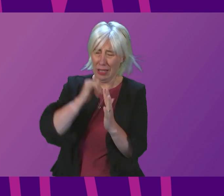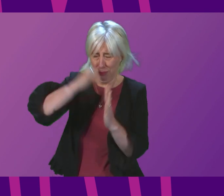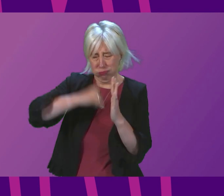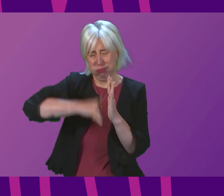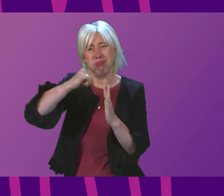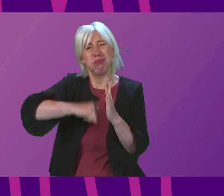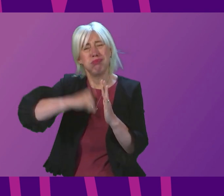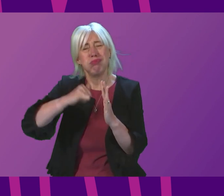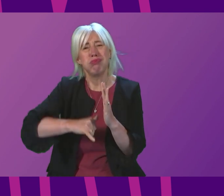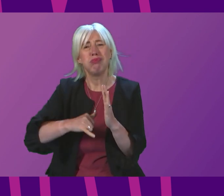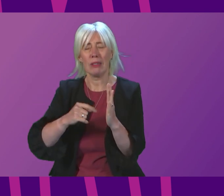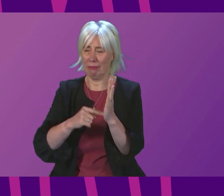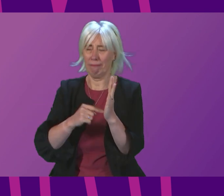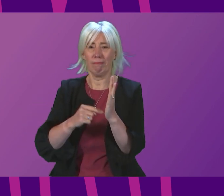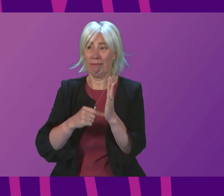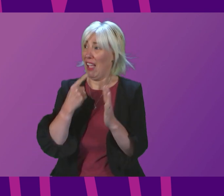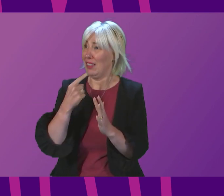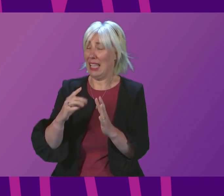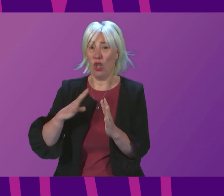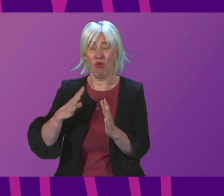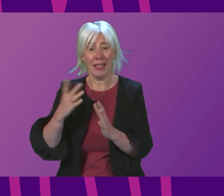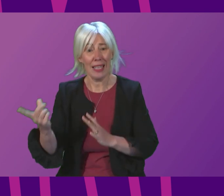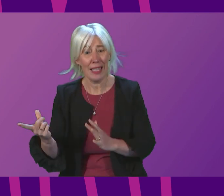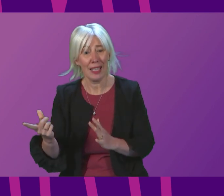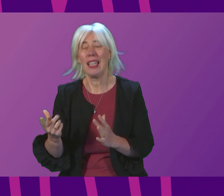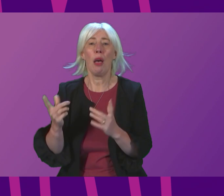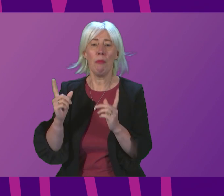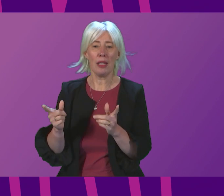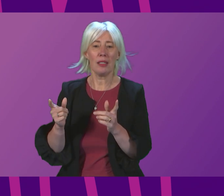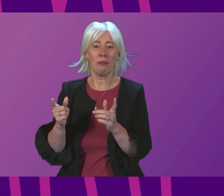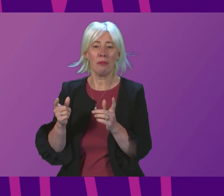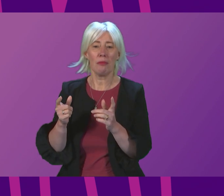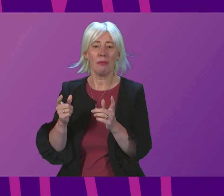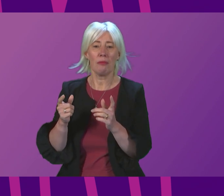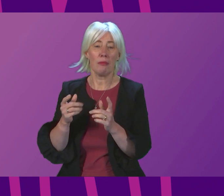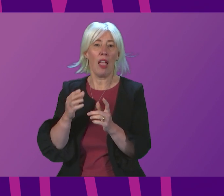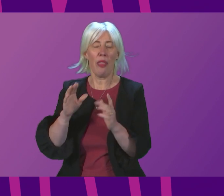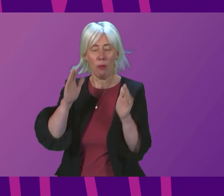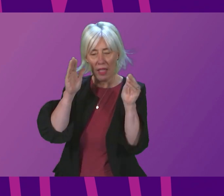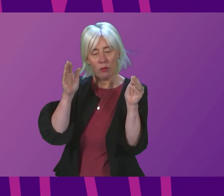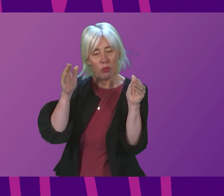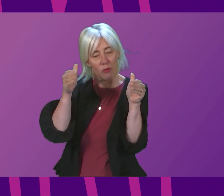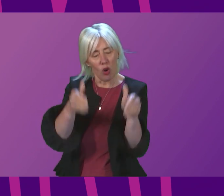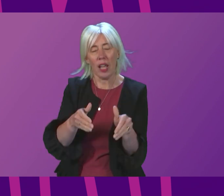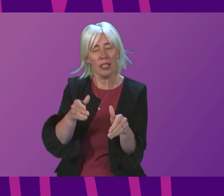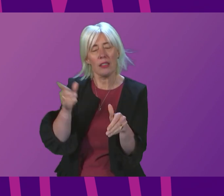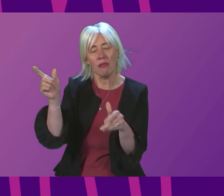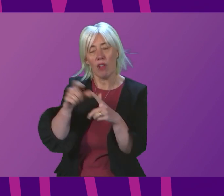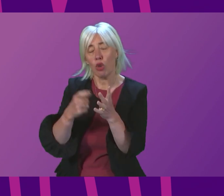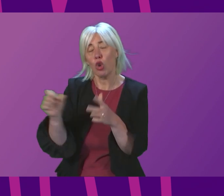I have referred to many of them already, and I think that they would bear some attention being paid to them by Douglas Ross.